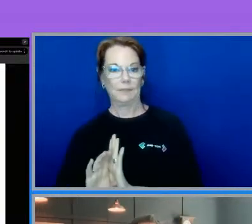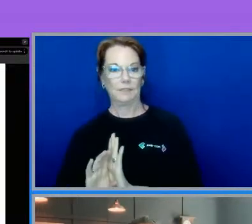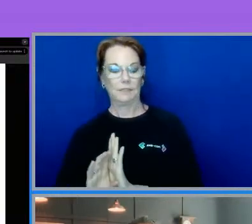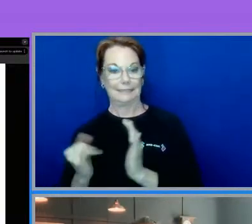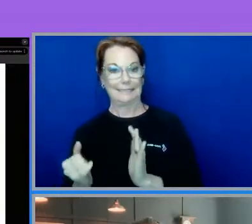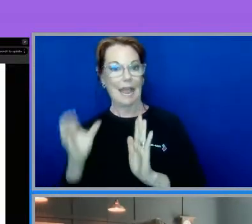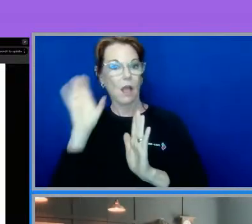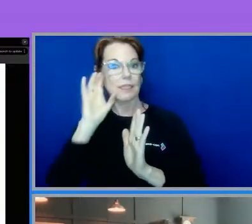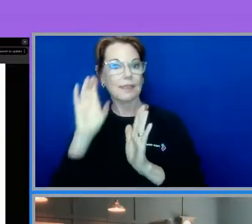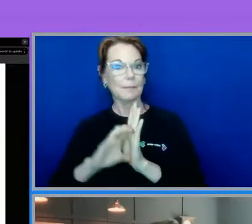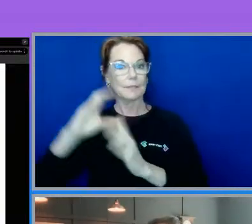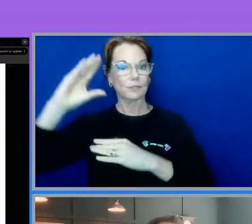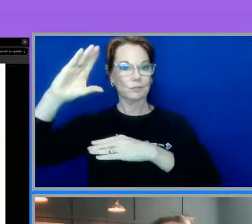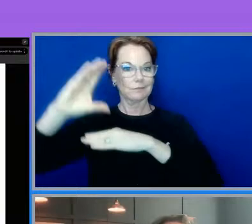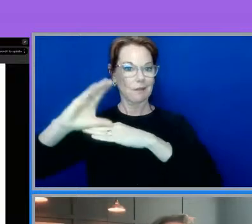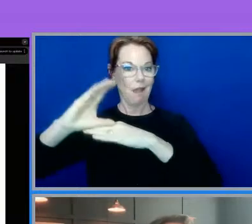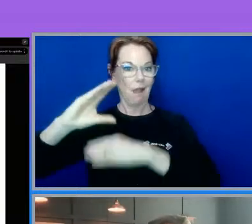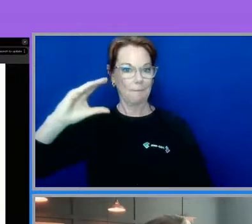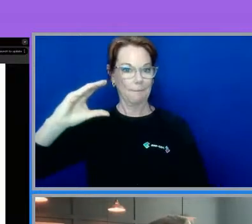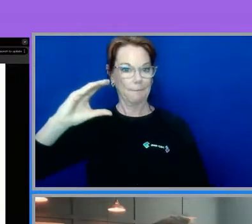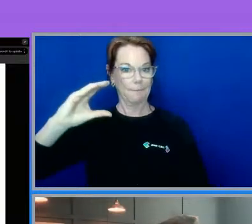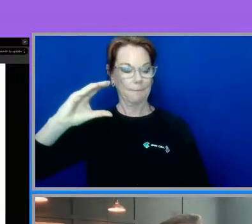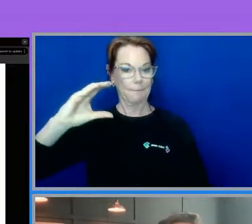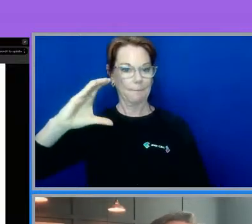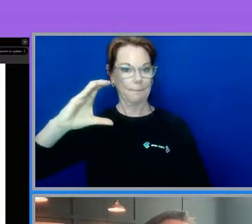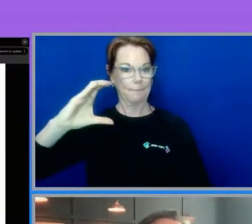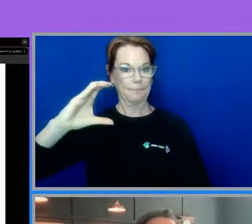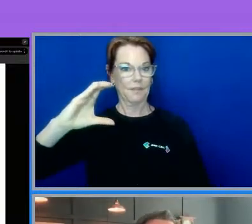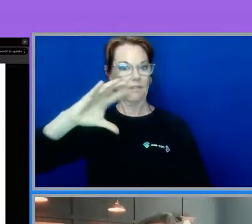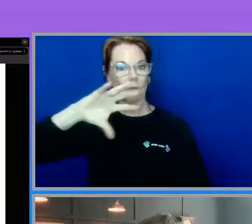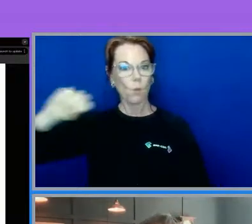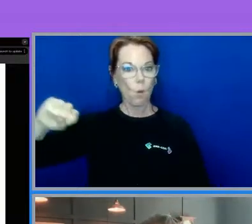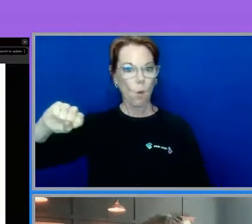on top, why is the image on top? Well, without that image, if I